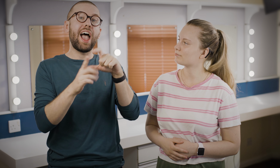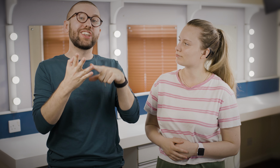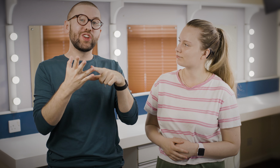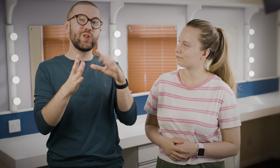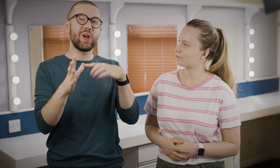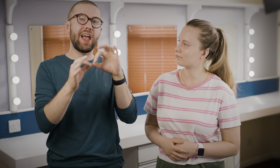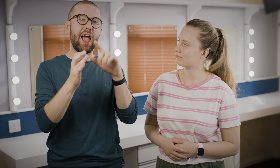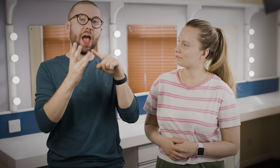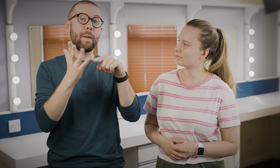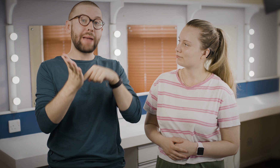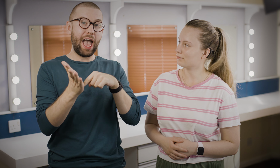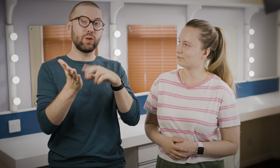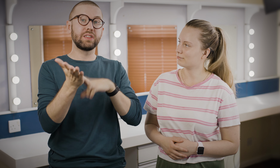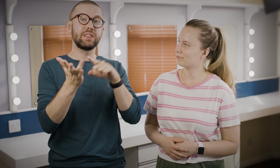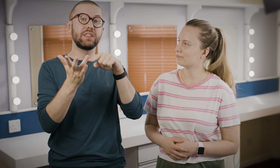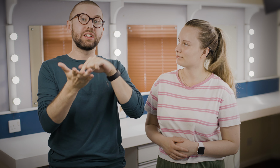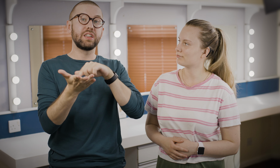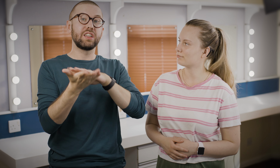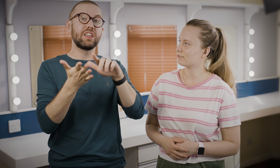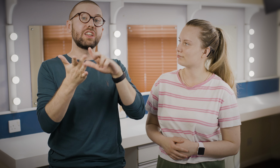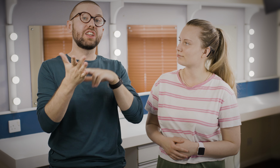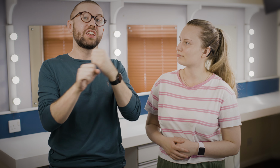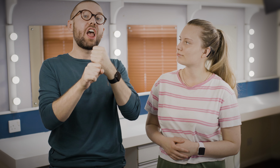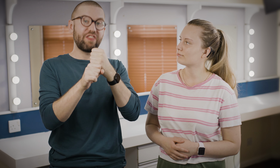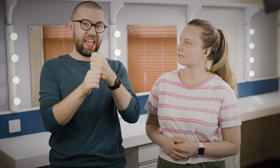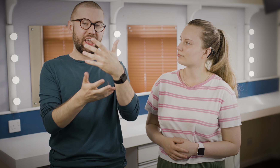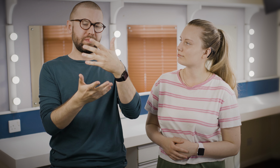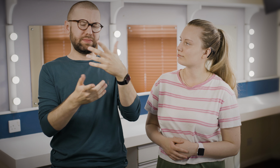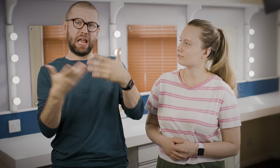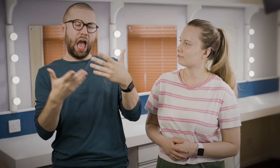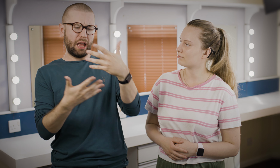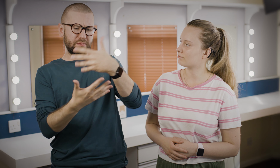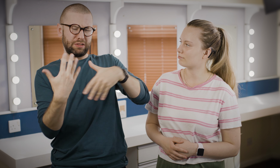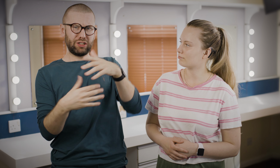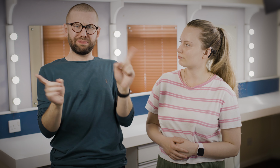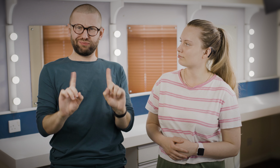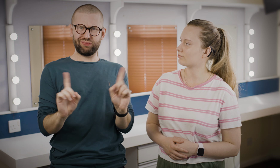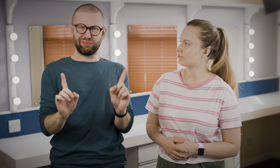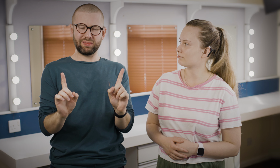Much Ado About Nothing Signed 'Much Ado About Nothing'